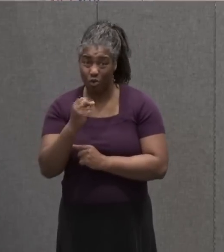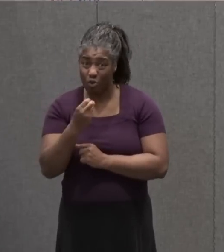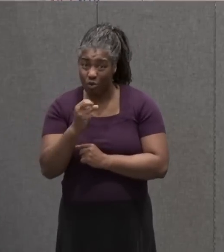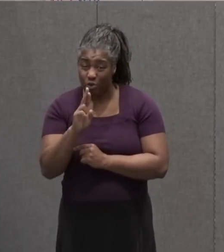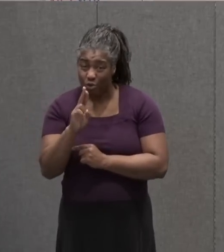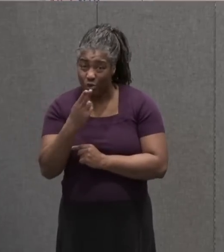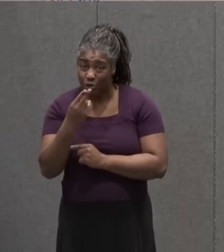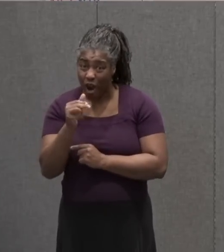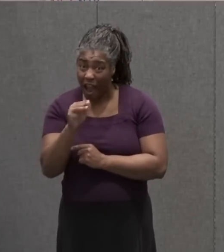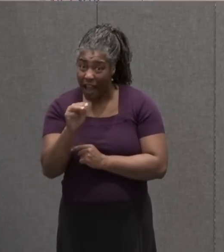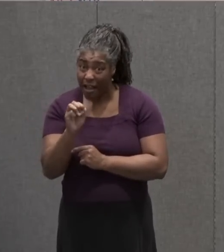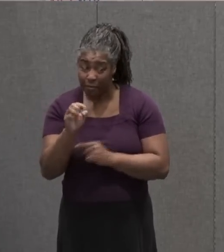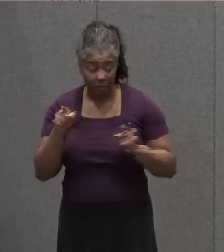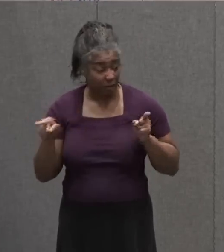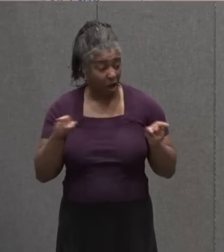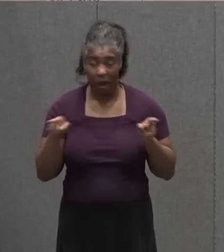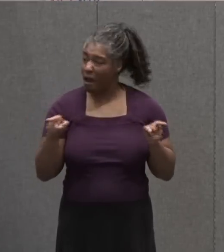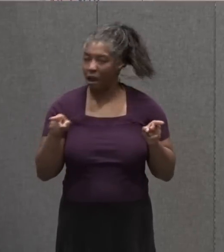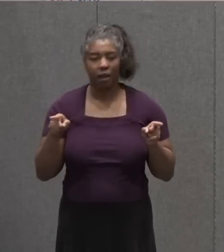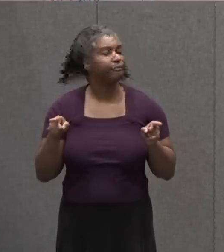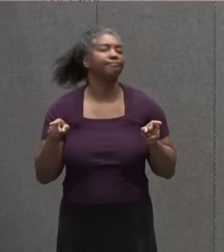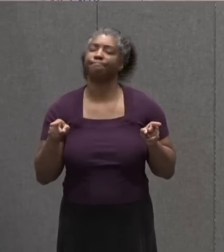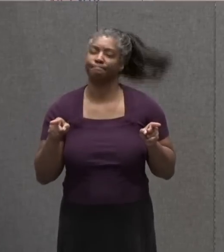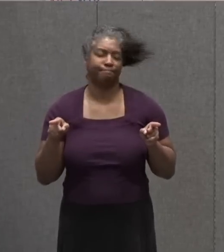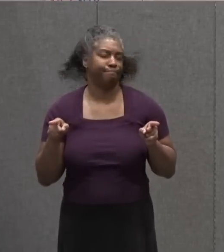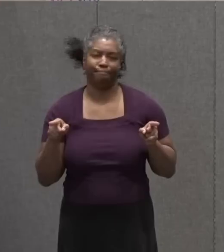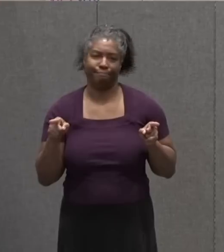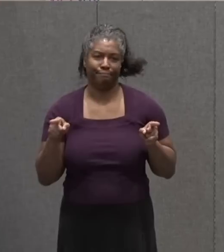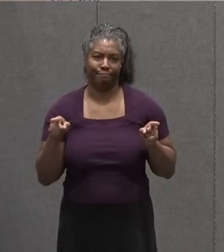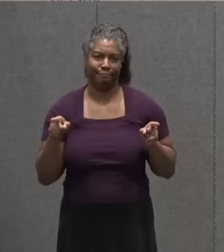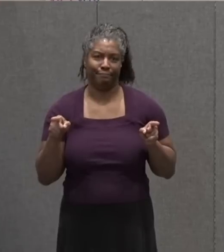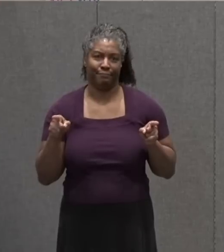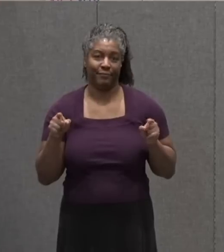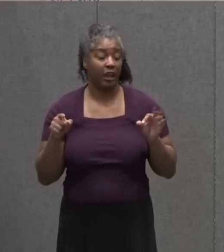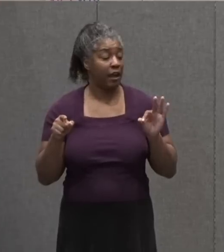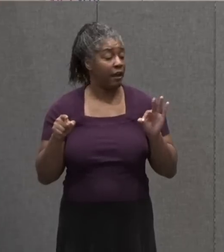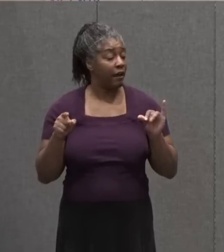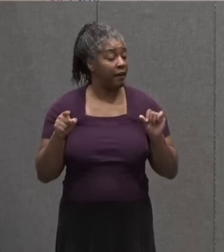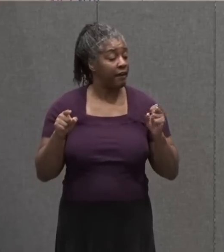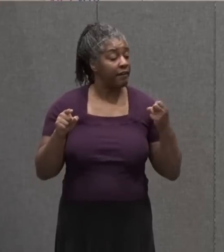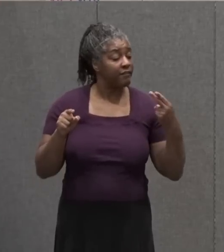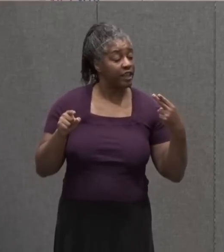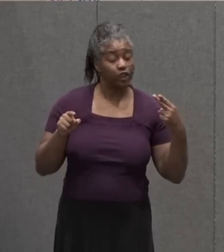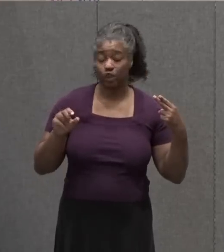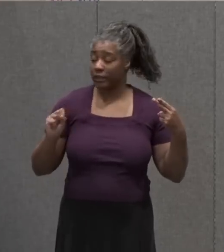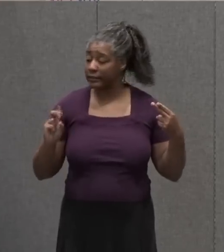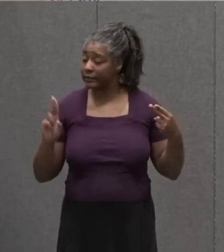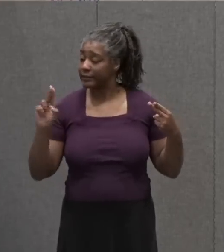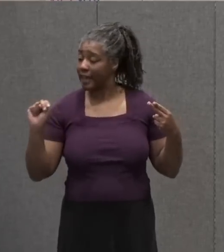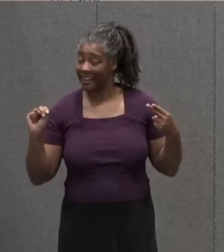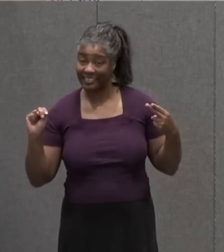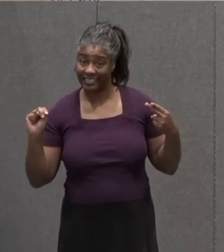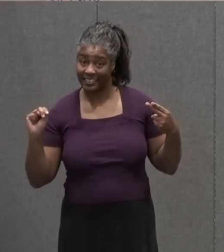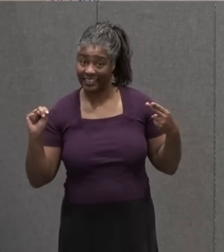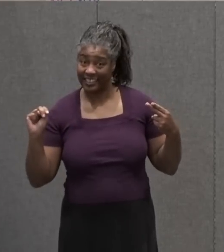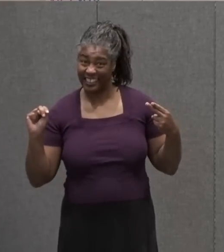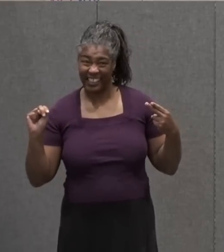That's right, they do not rhyme. They do not have the same sound in the middle or at the end.